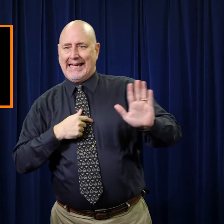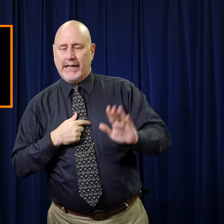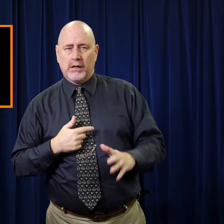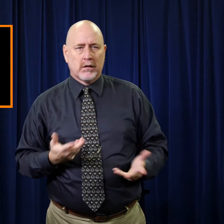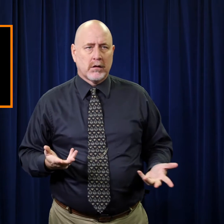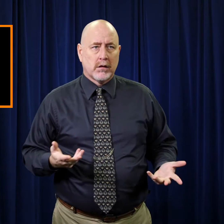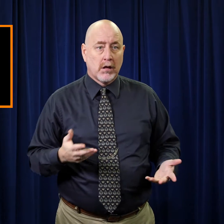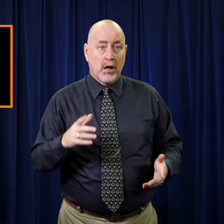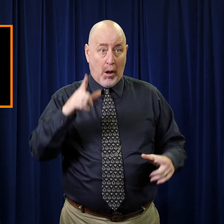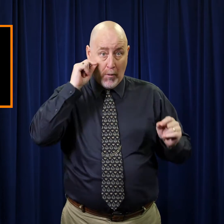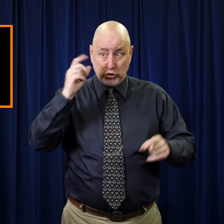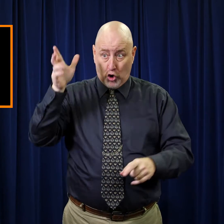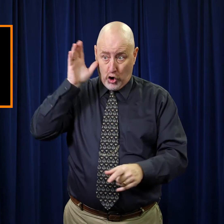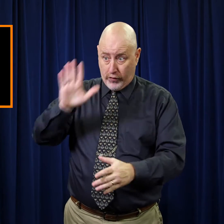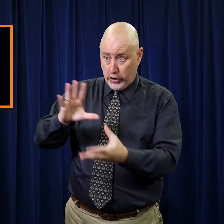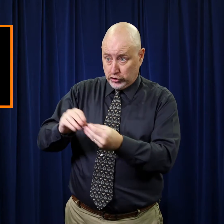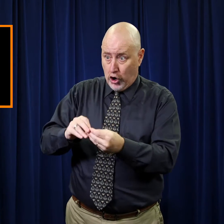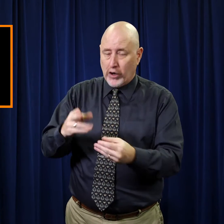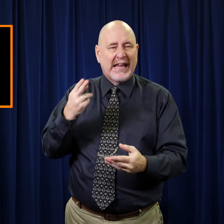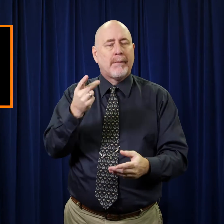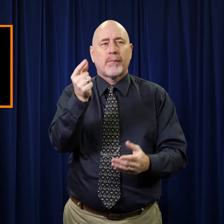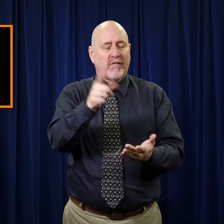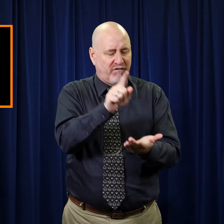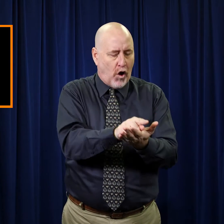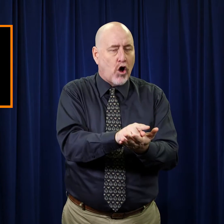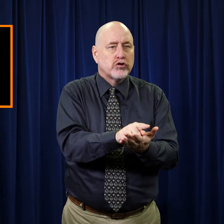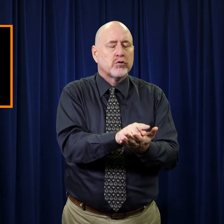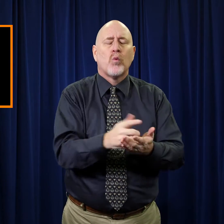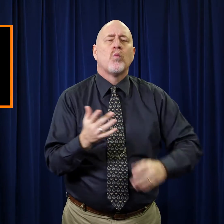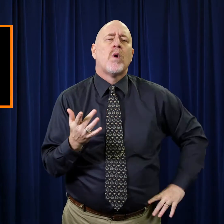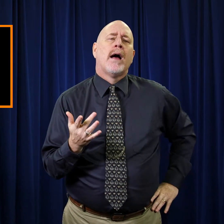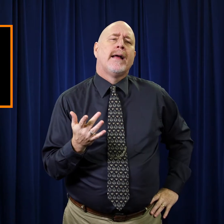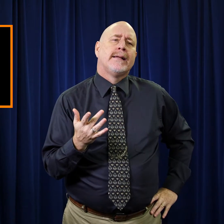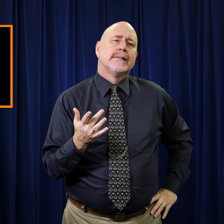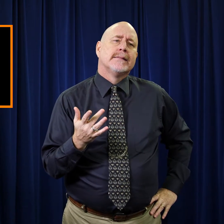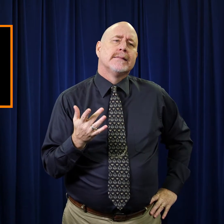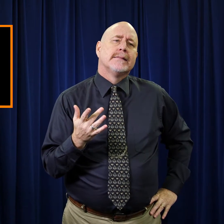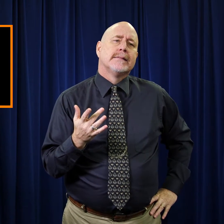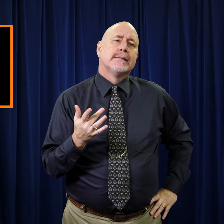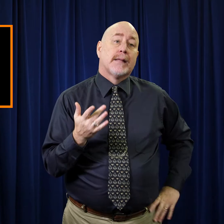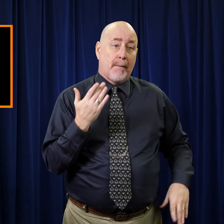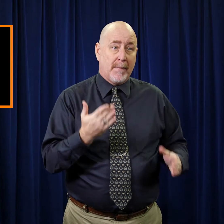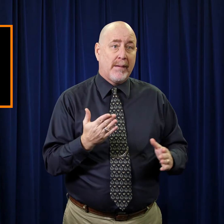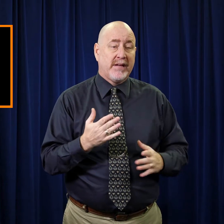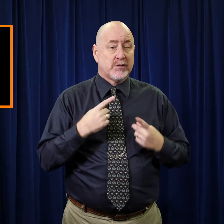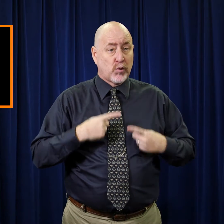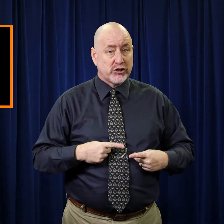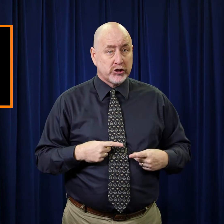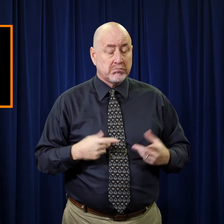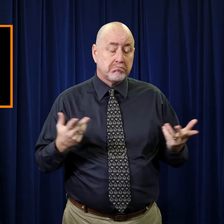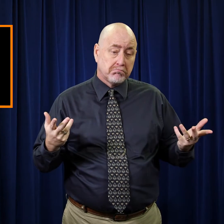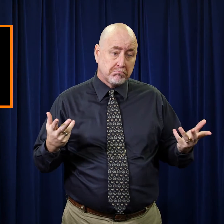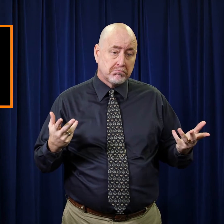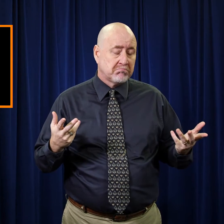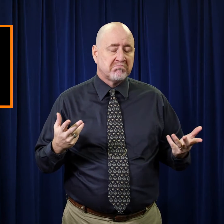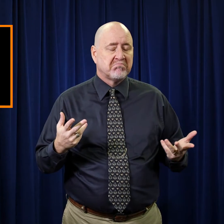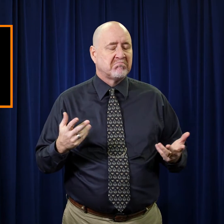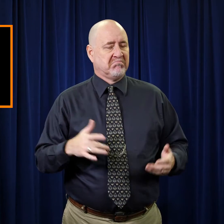When Moses hears their assertions, he falls on his face. Why do you think he did that? Maybe it was depression, but